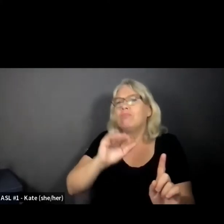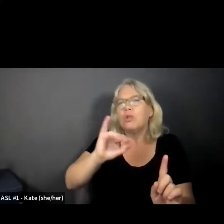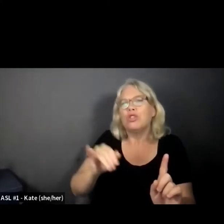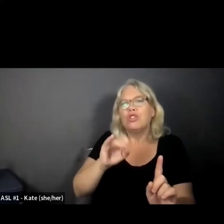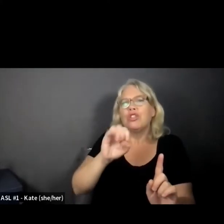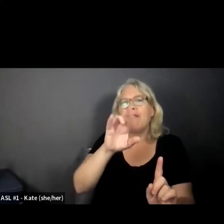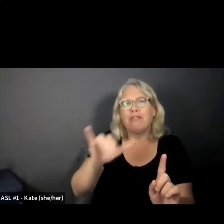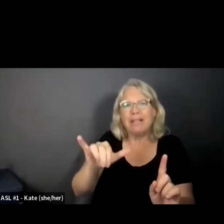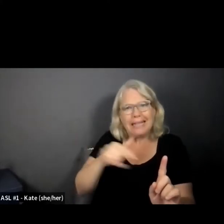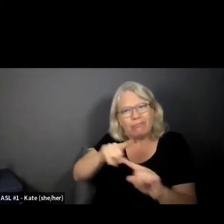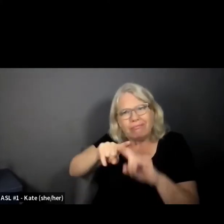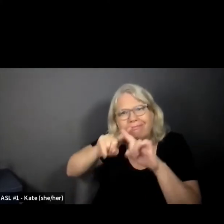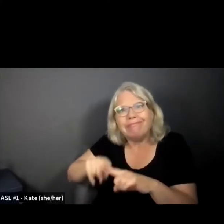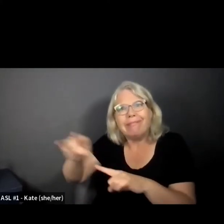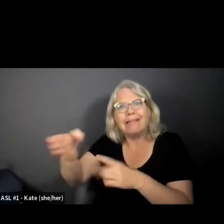TO GENERAL EDUCATION.